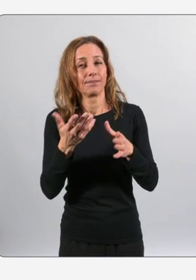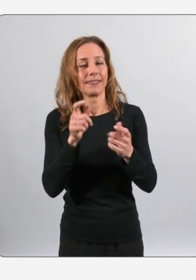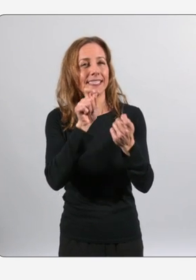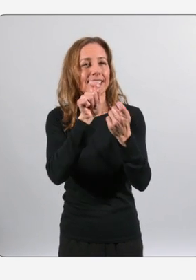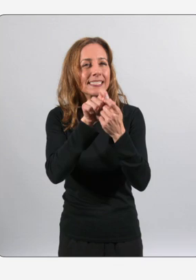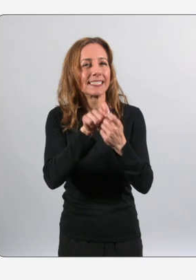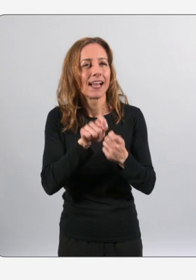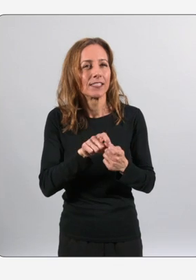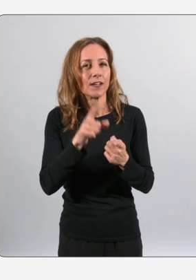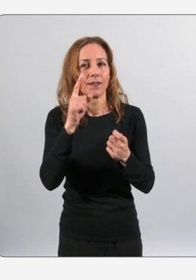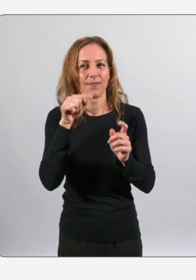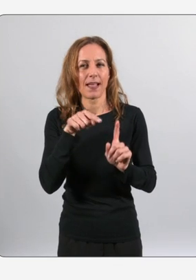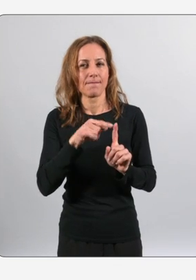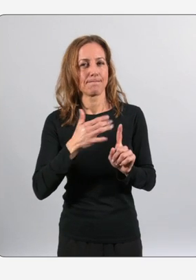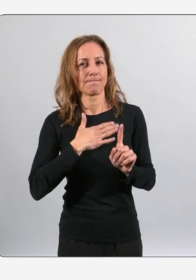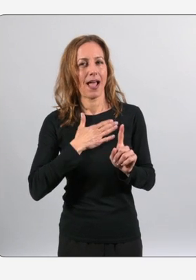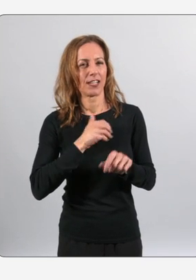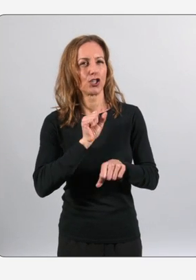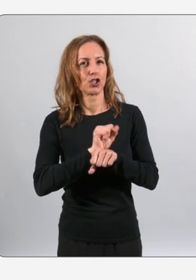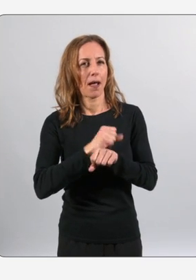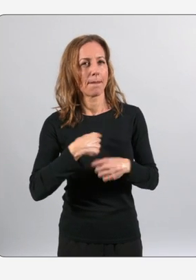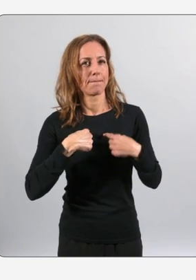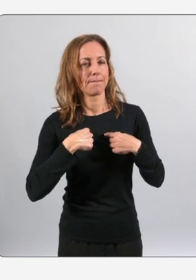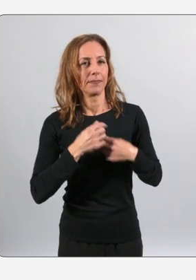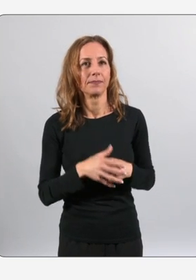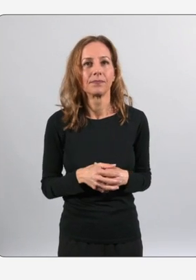And what would you say really stood out to you?